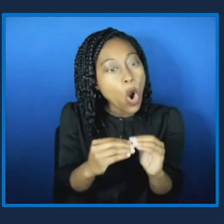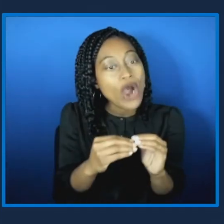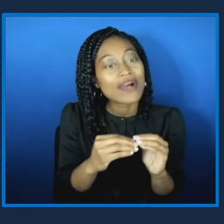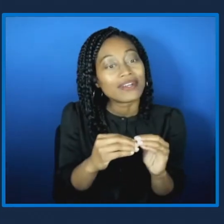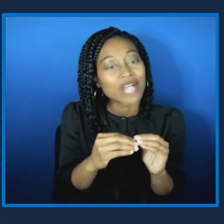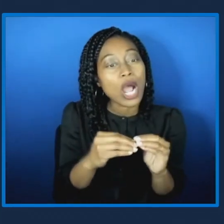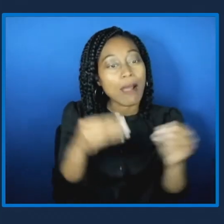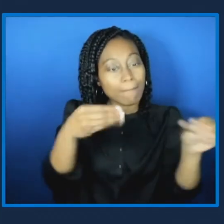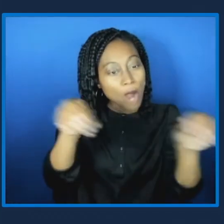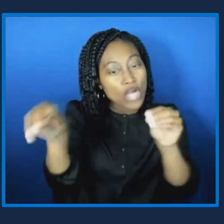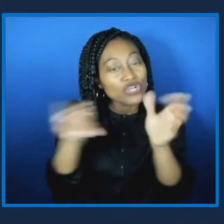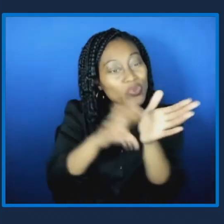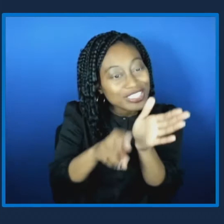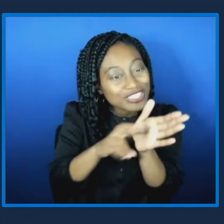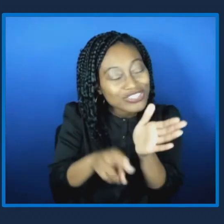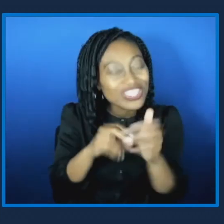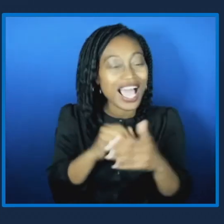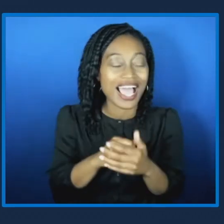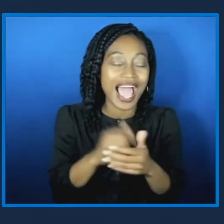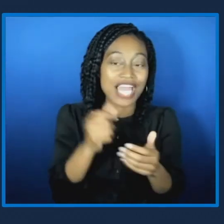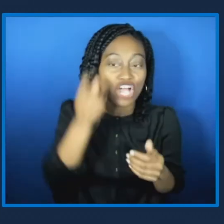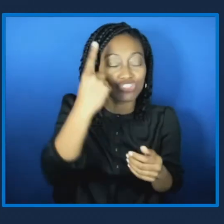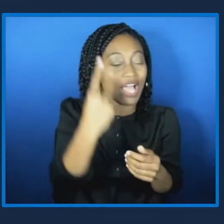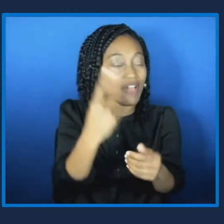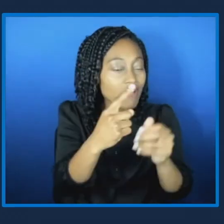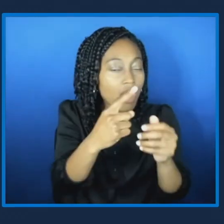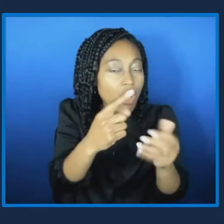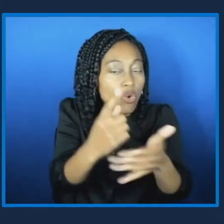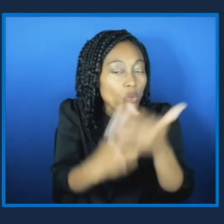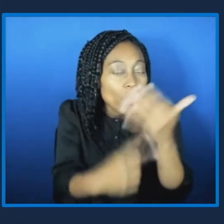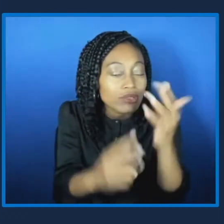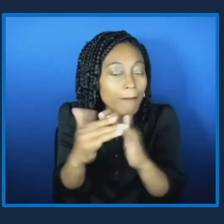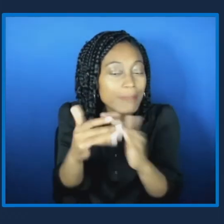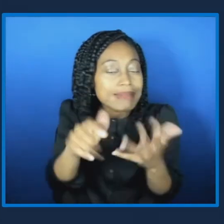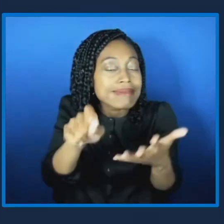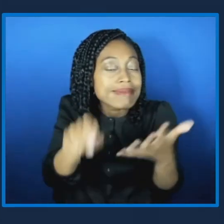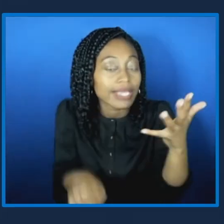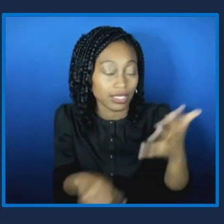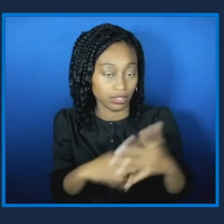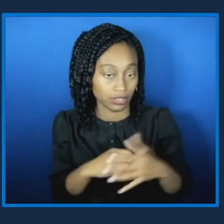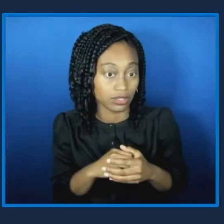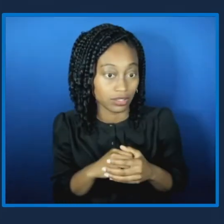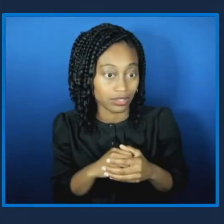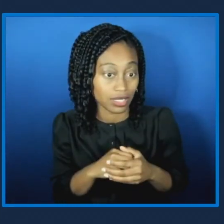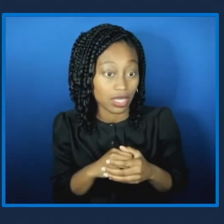and understanding what the needs of the communities are, the actual needs on the ground, the lived realities